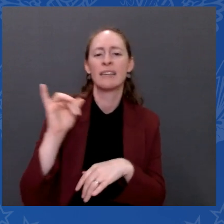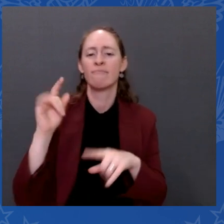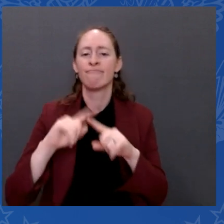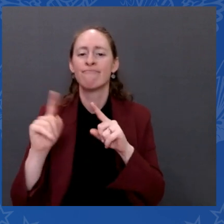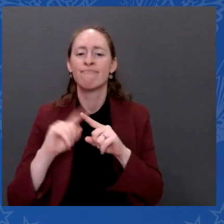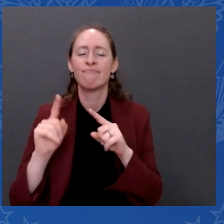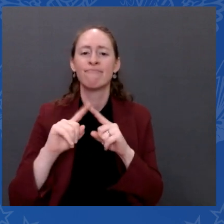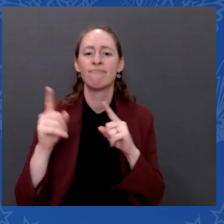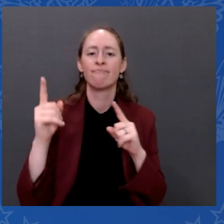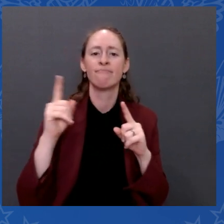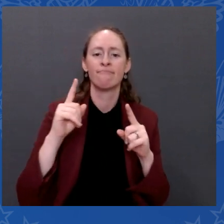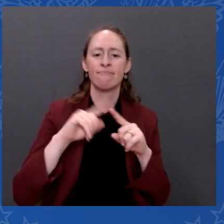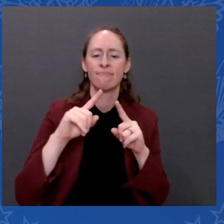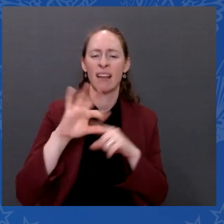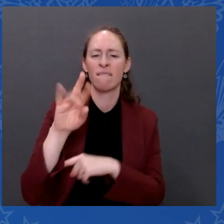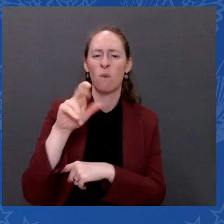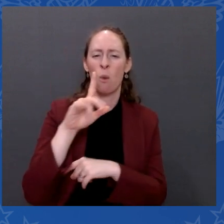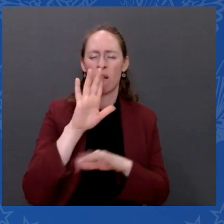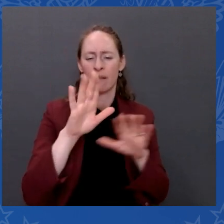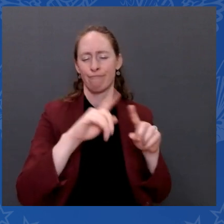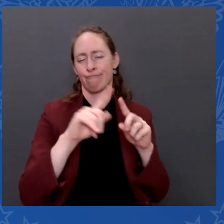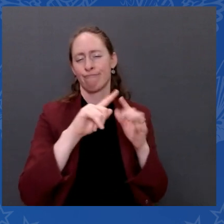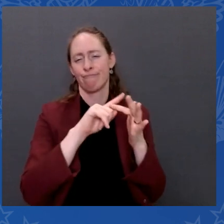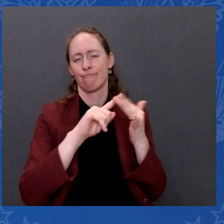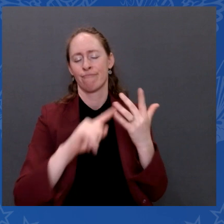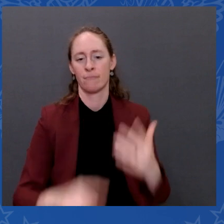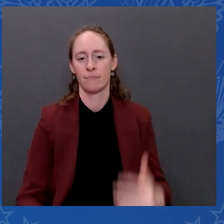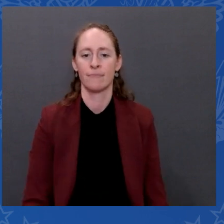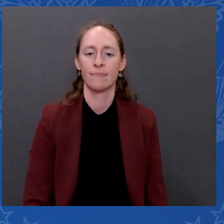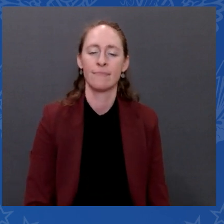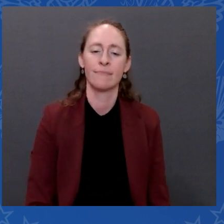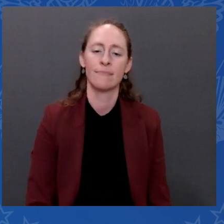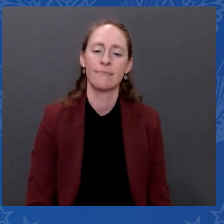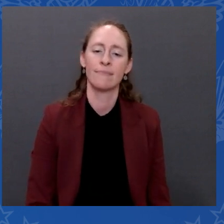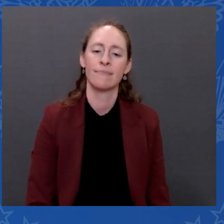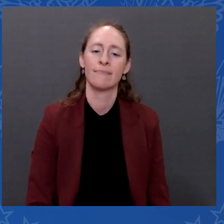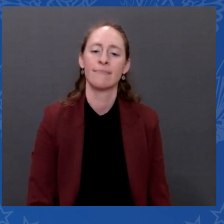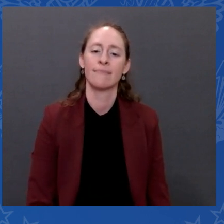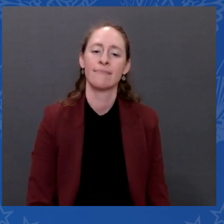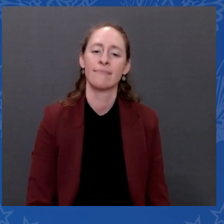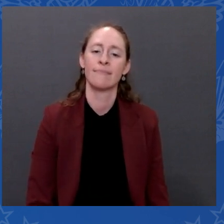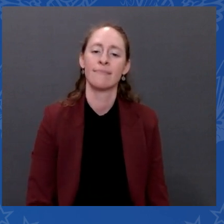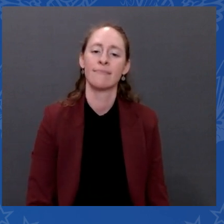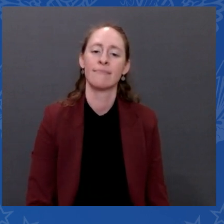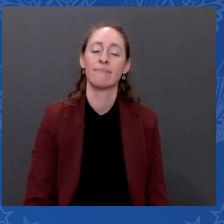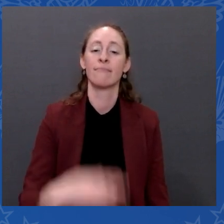I think there's also hydrogen that's going to be needed in the semiconductor industry. And we're -- and we're --